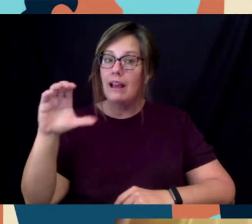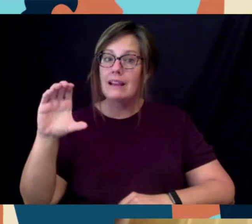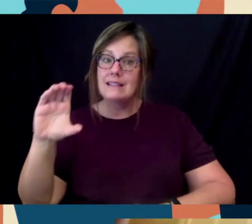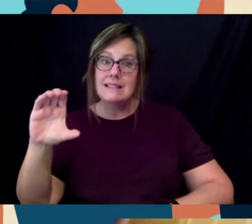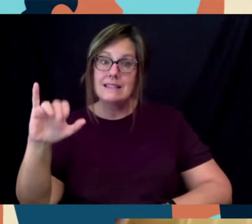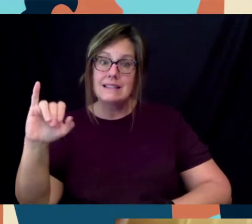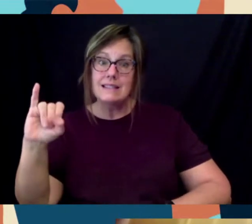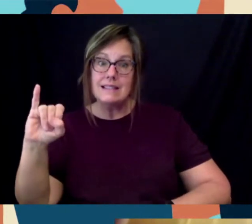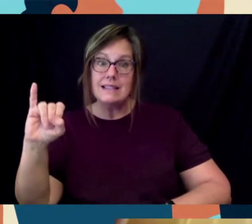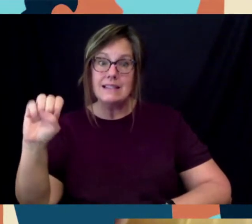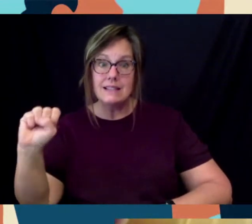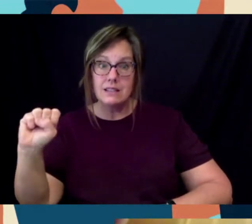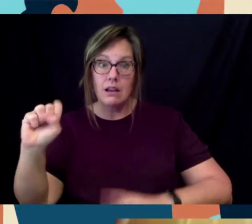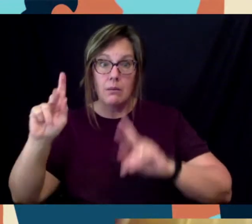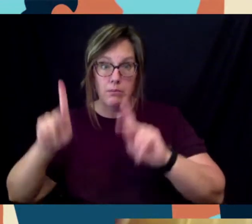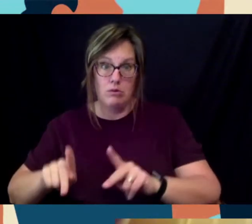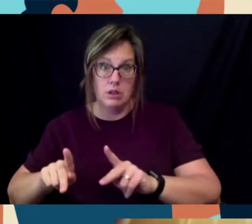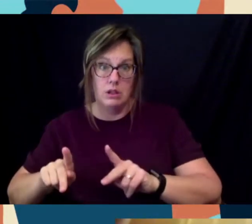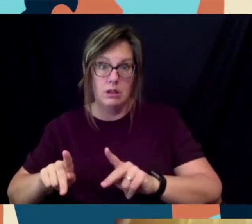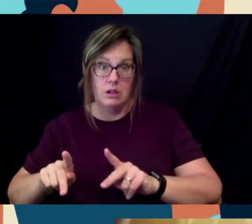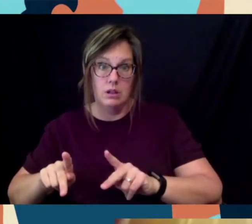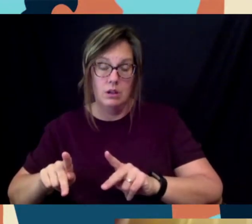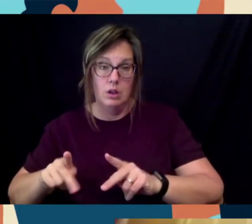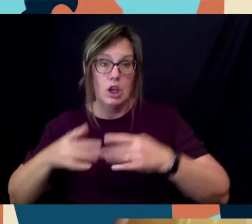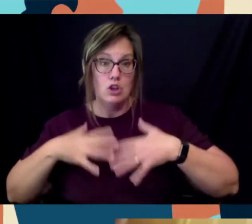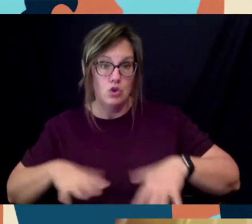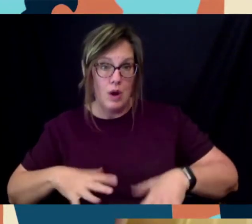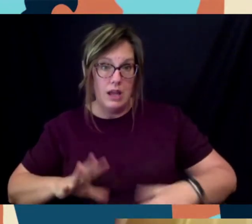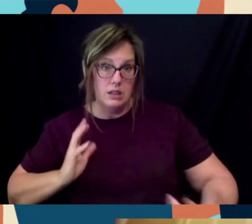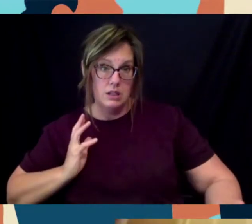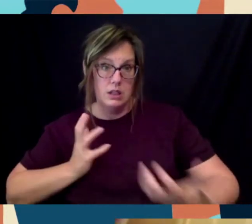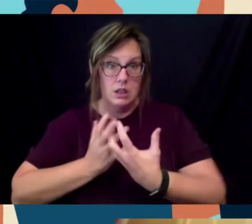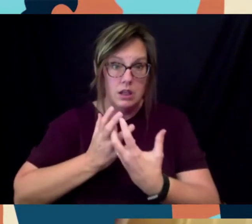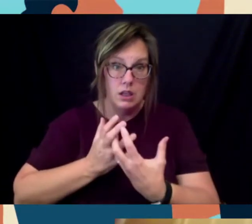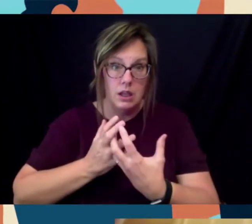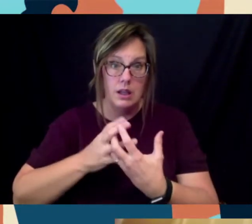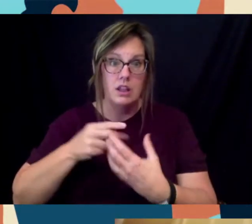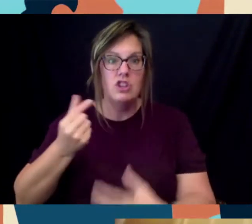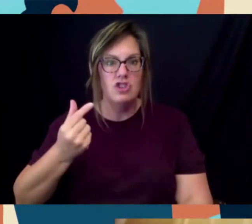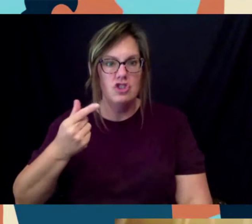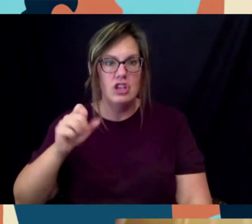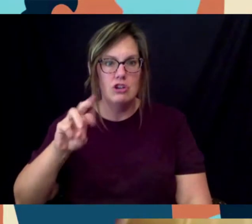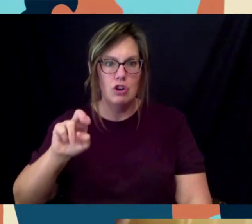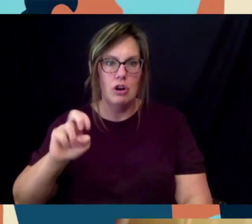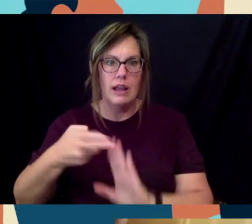dresses very according to their gender but assigned at birth but that's doesn't